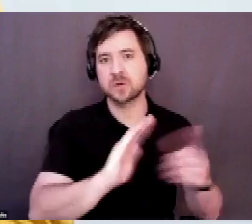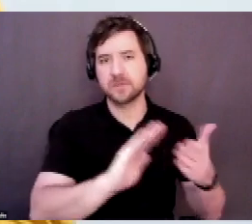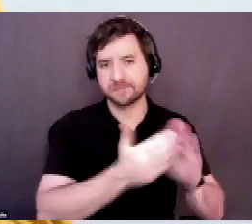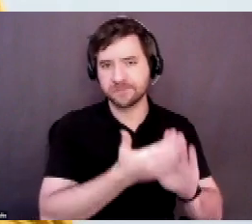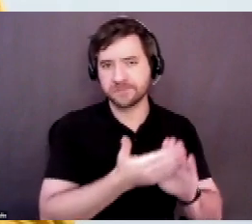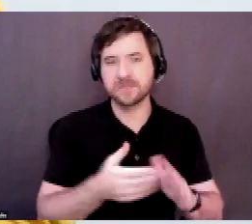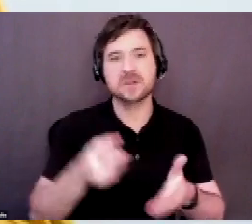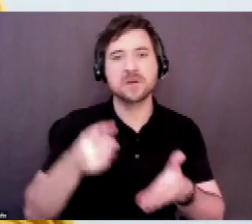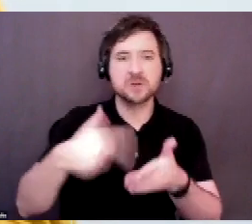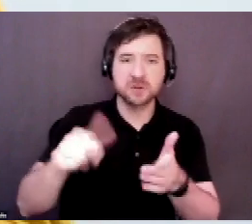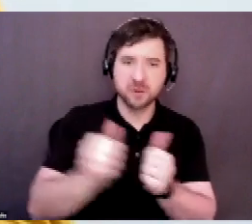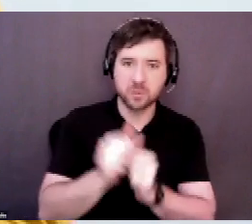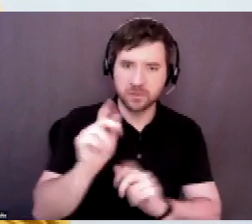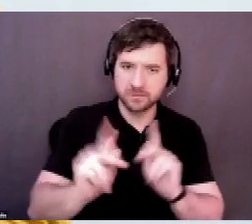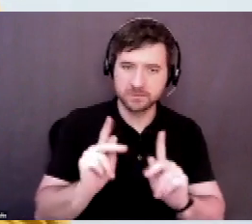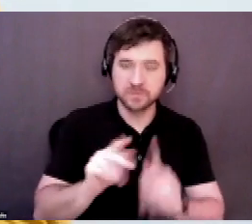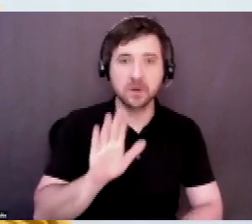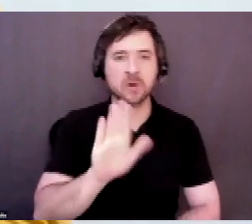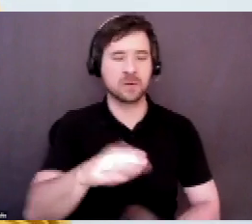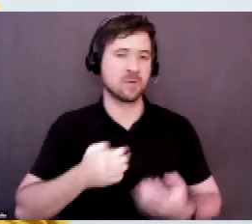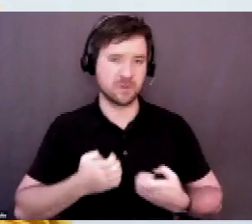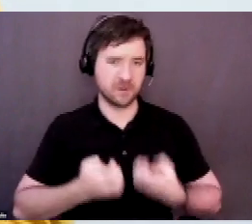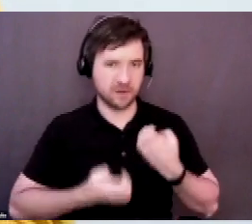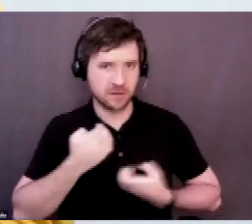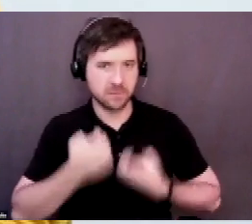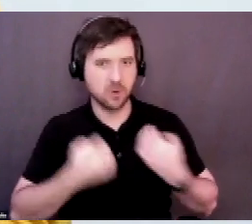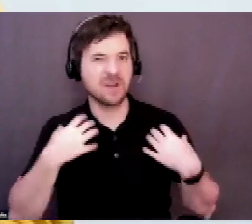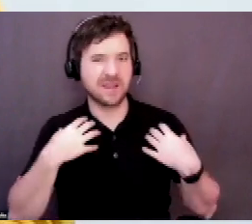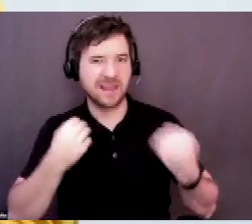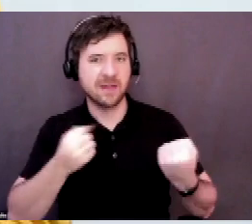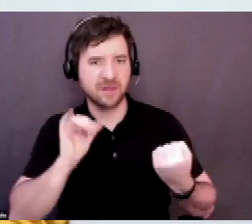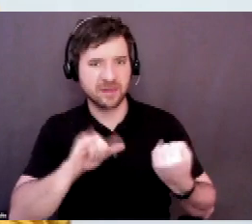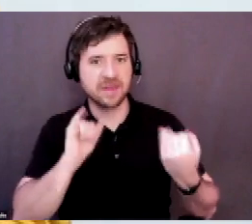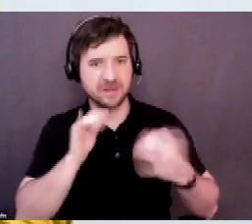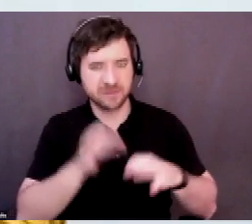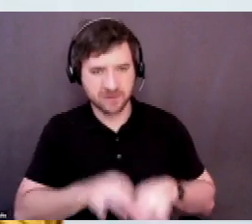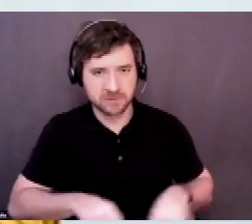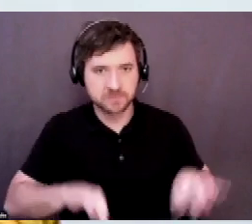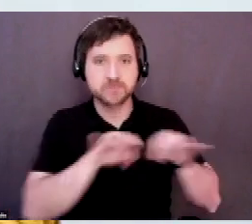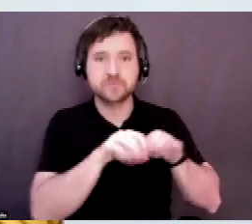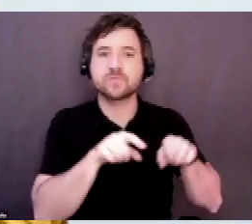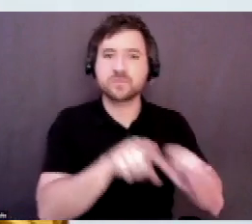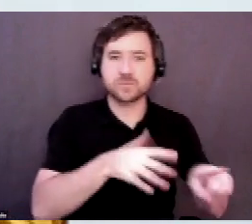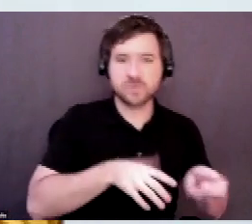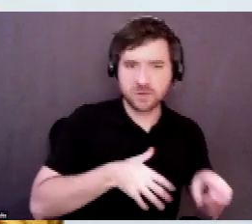being is of most importance during the time of a pregnancy and post delivery.